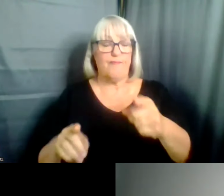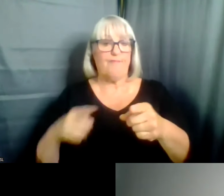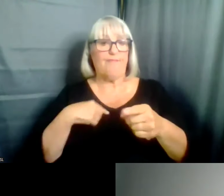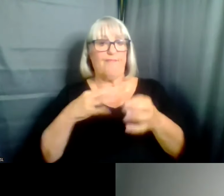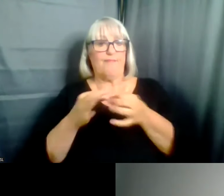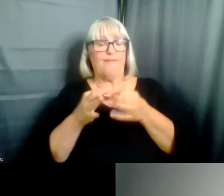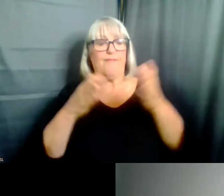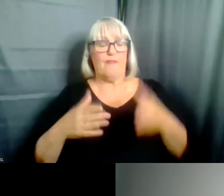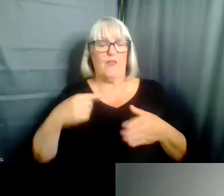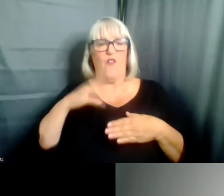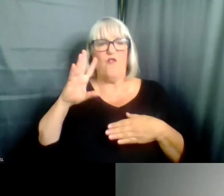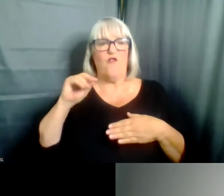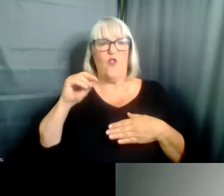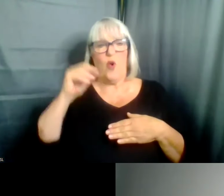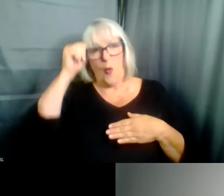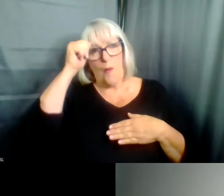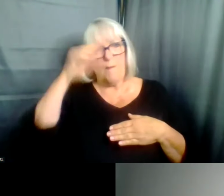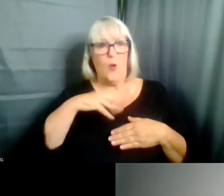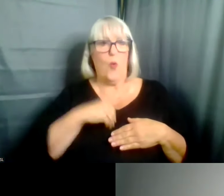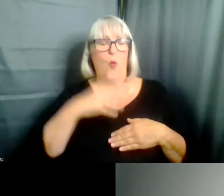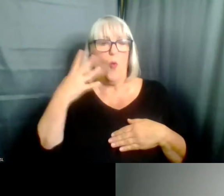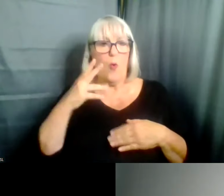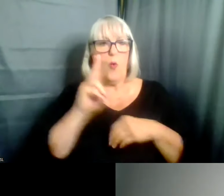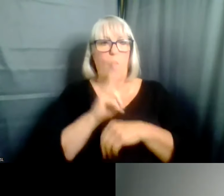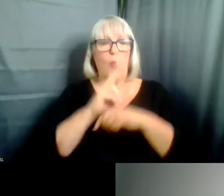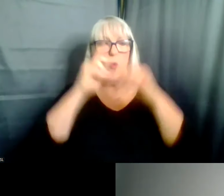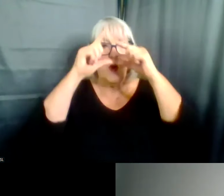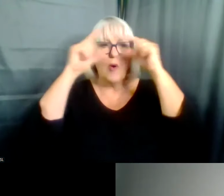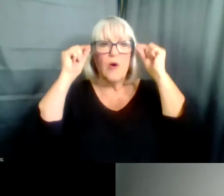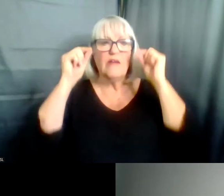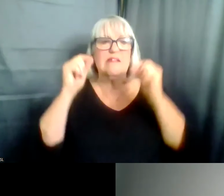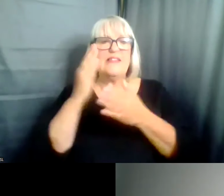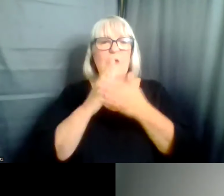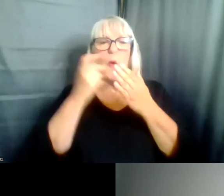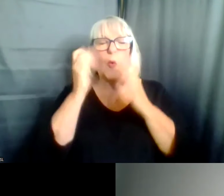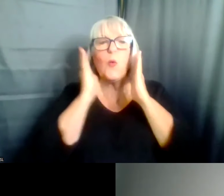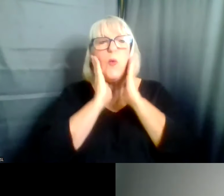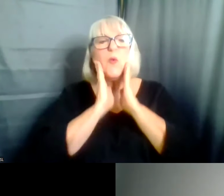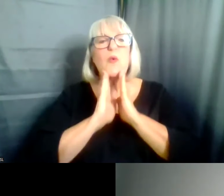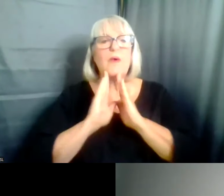white man wearing glasses, closely cropped facial hair and have a large nose.